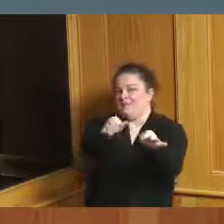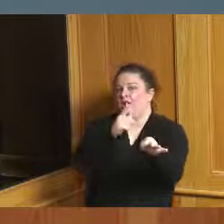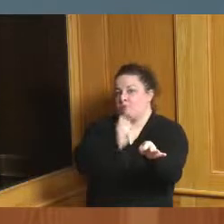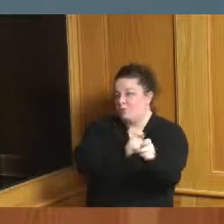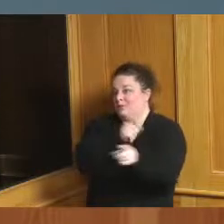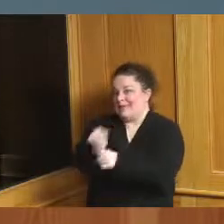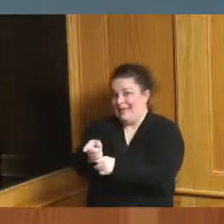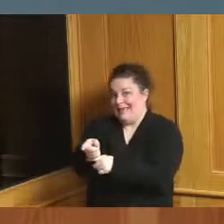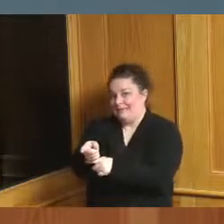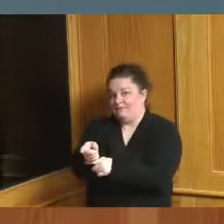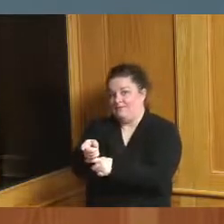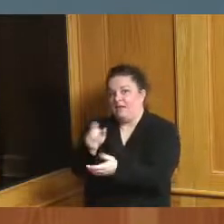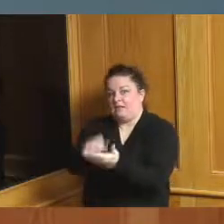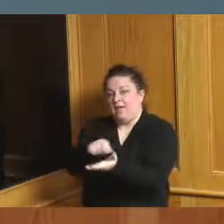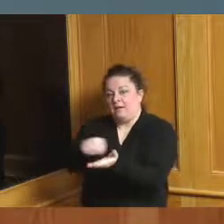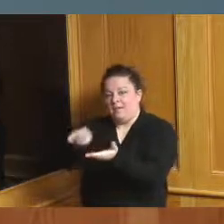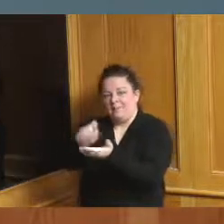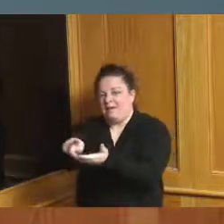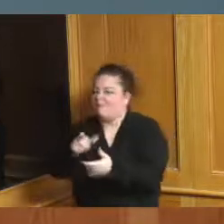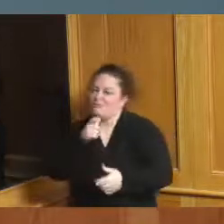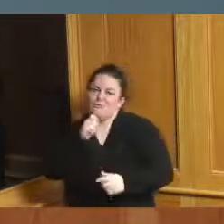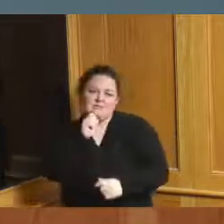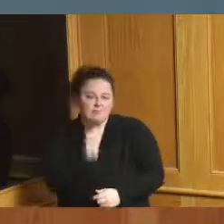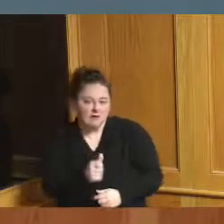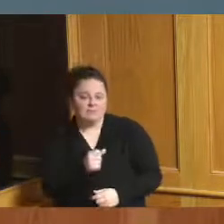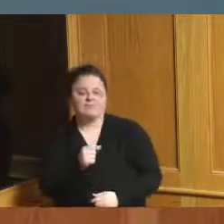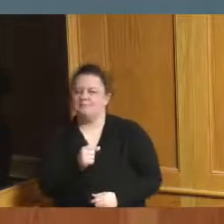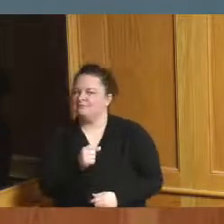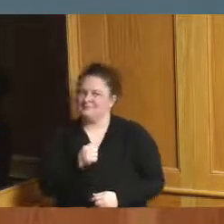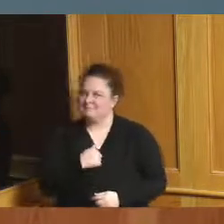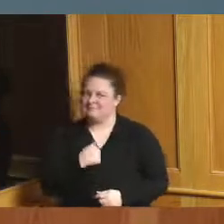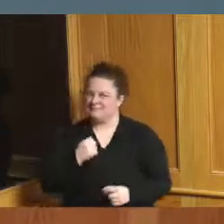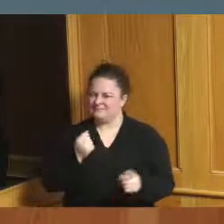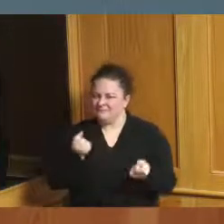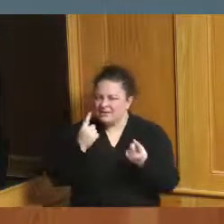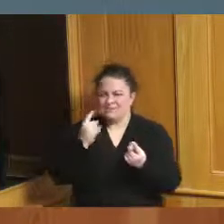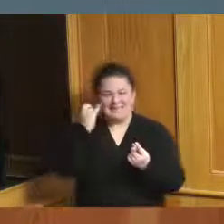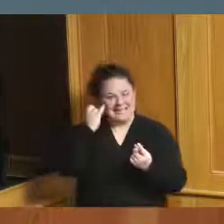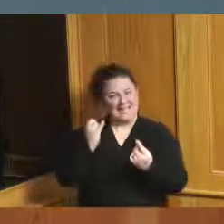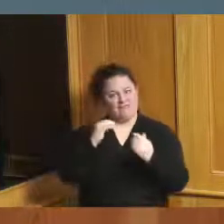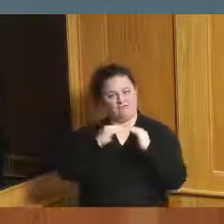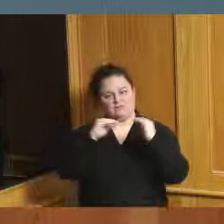and so you know i can understand maybe the difference in pay to maybe the 1000 to 450